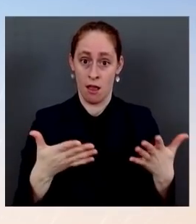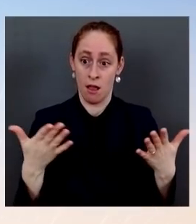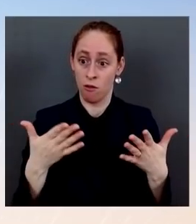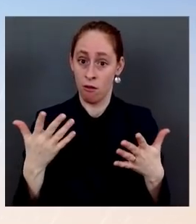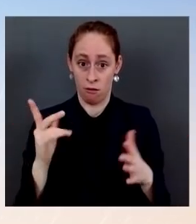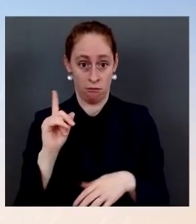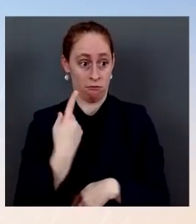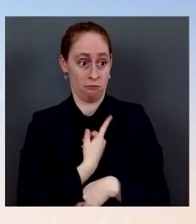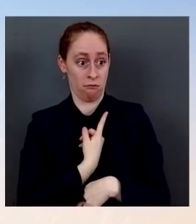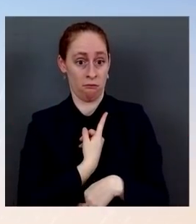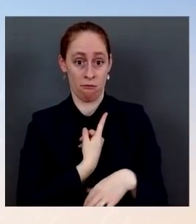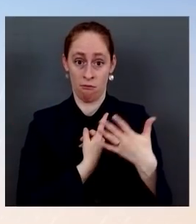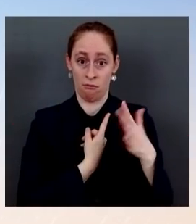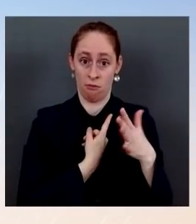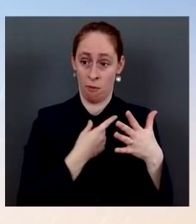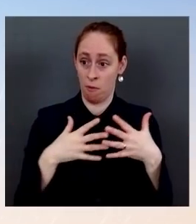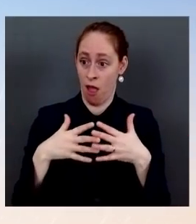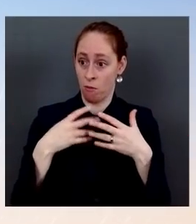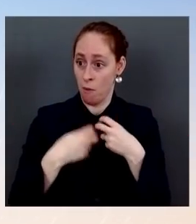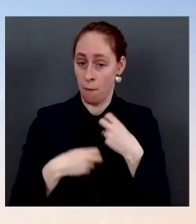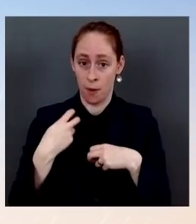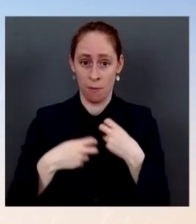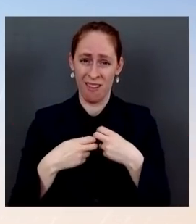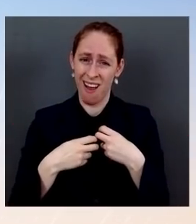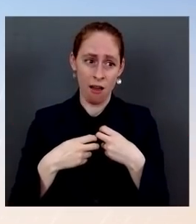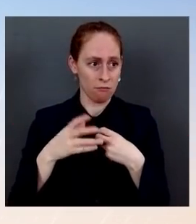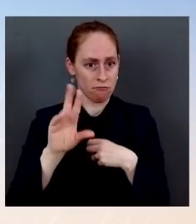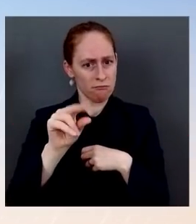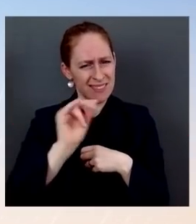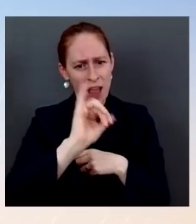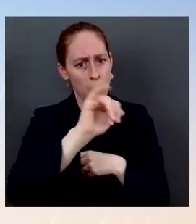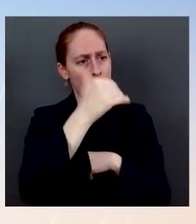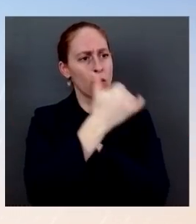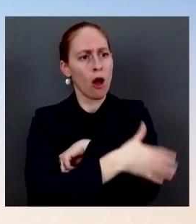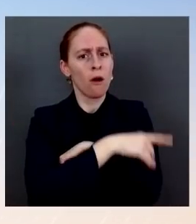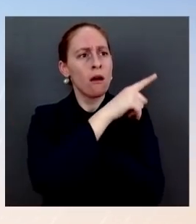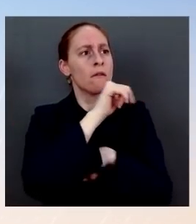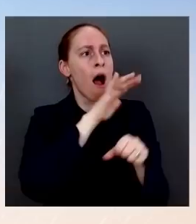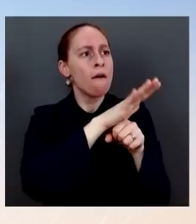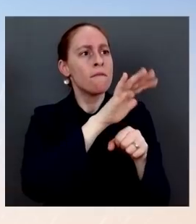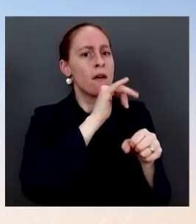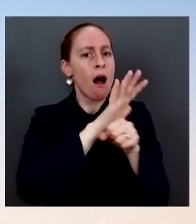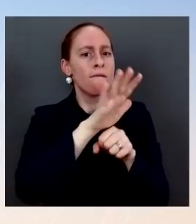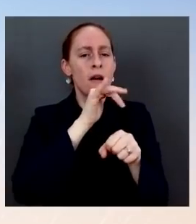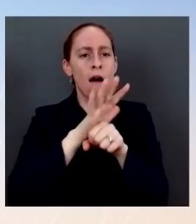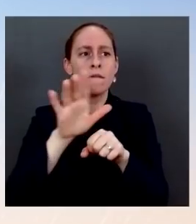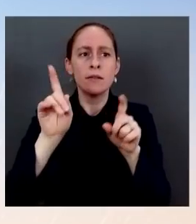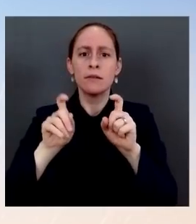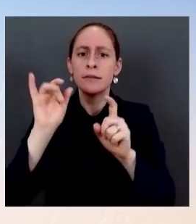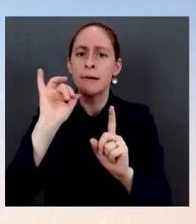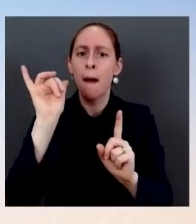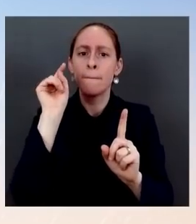than any country in the world so that we could have the testing needed to meet what people are looking for. The Press: And as we understand it, there's going to be a website